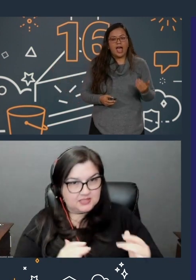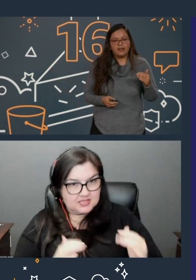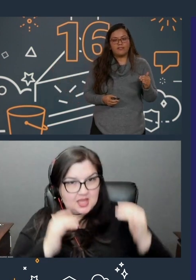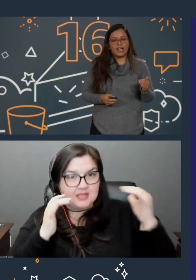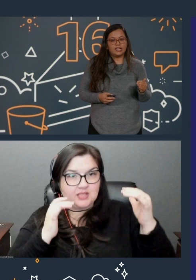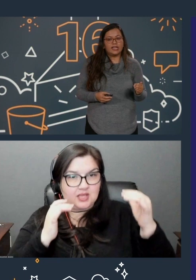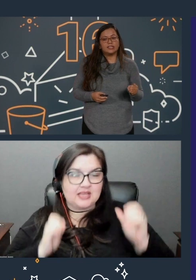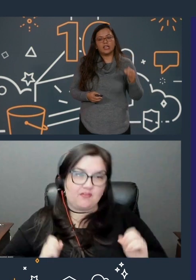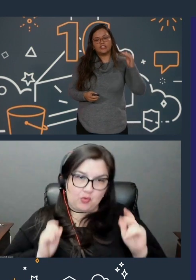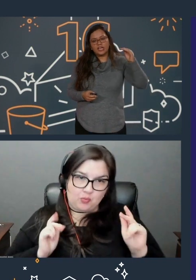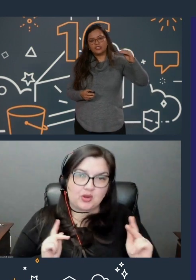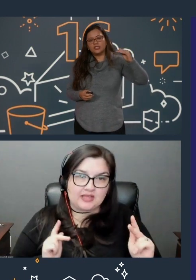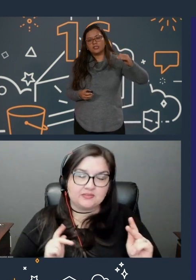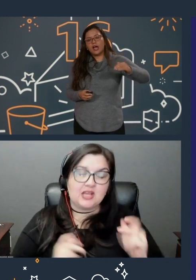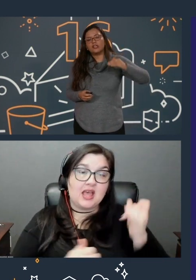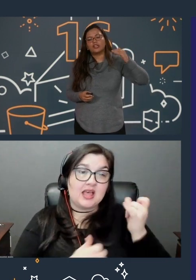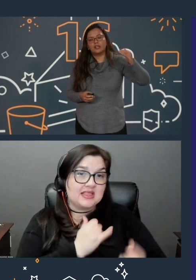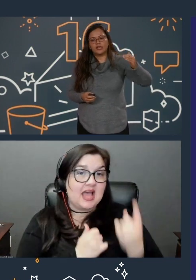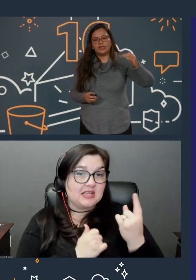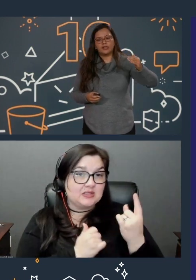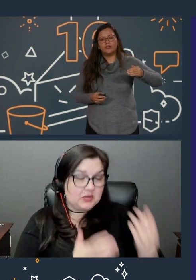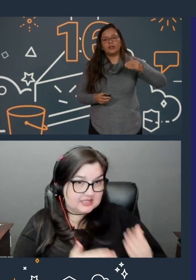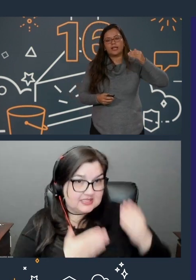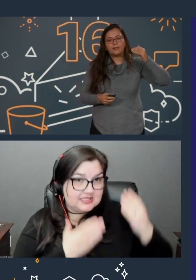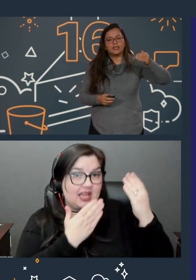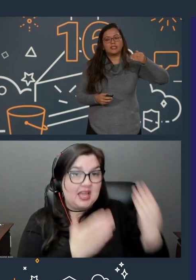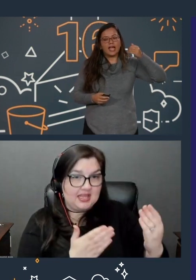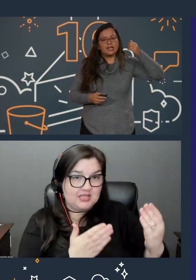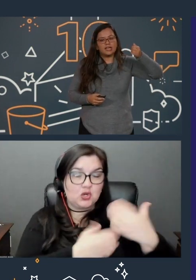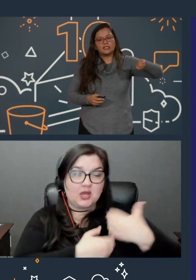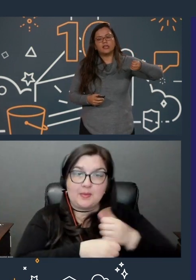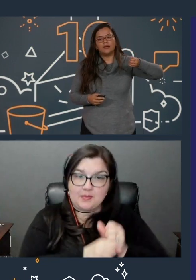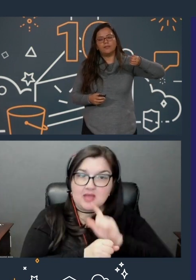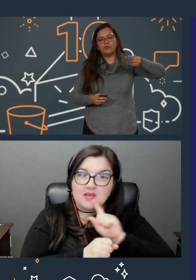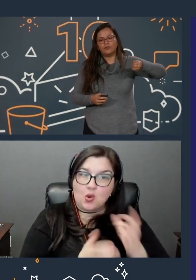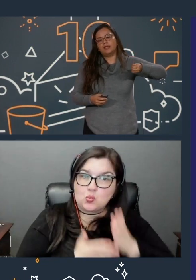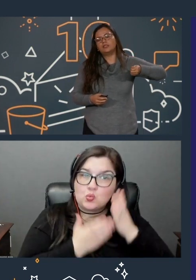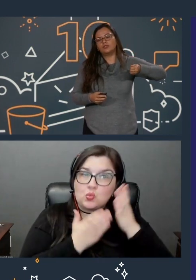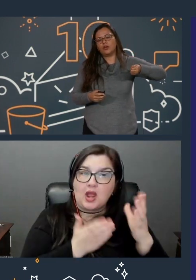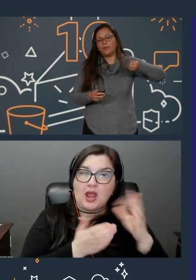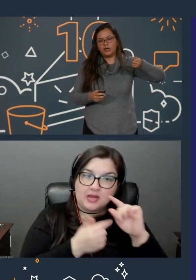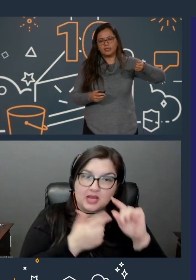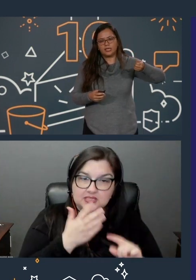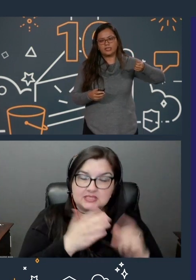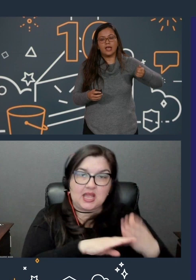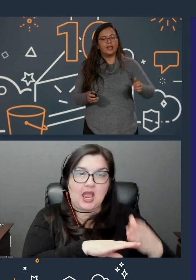And finally, suggestions are generated to recommend stylistic improvements to your policies